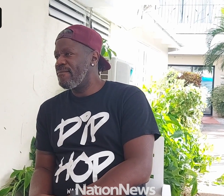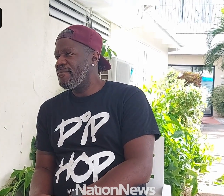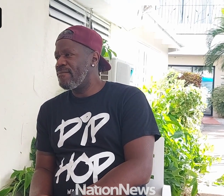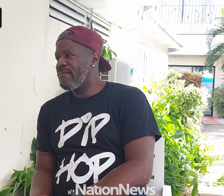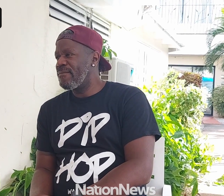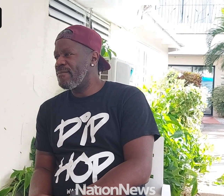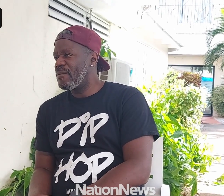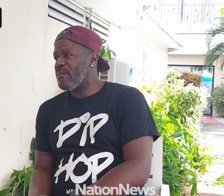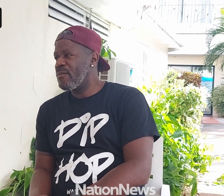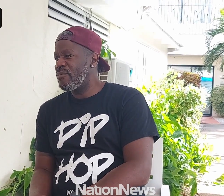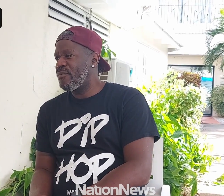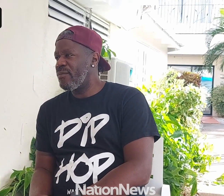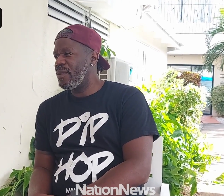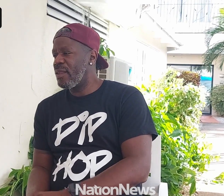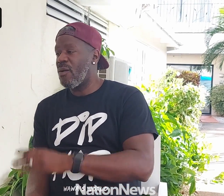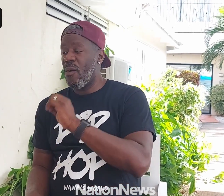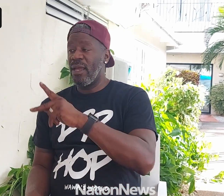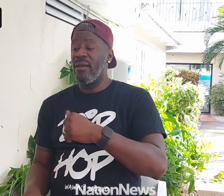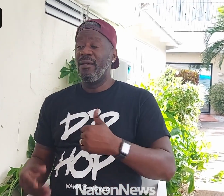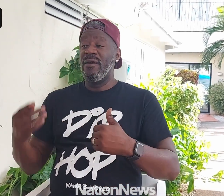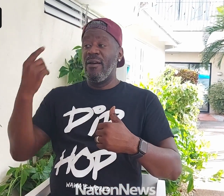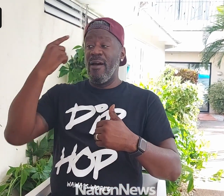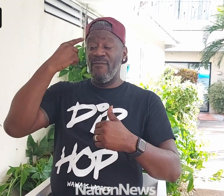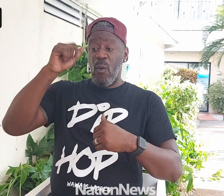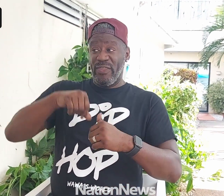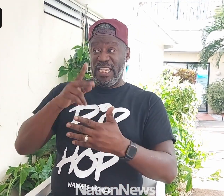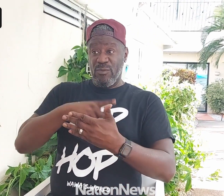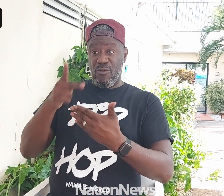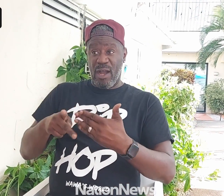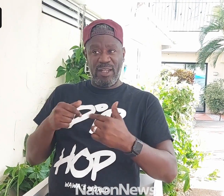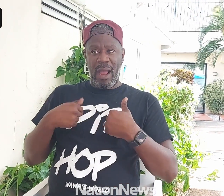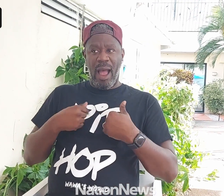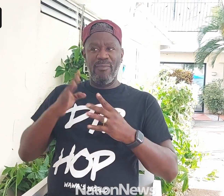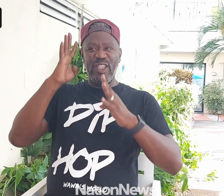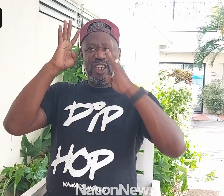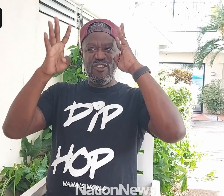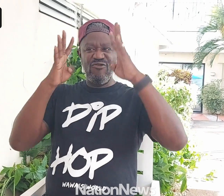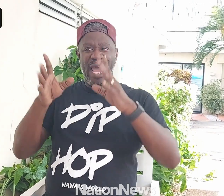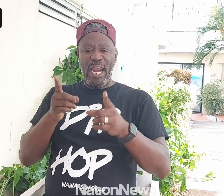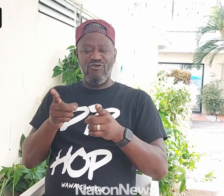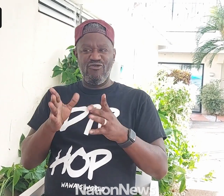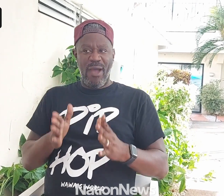journey okay for it's